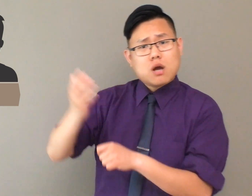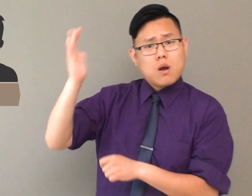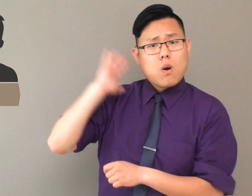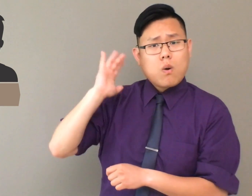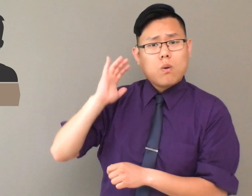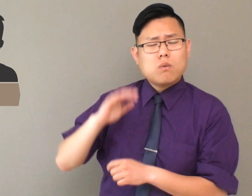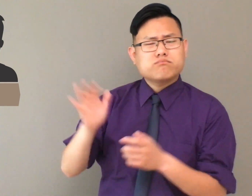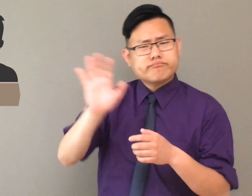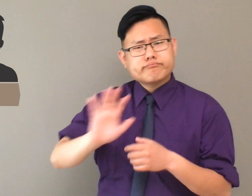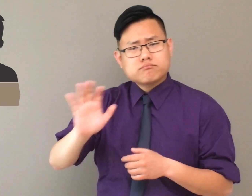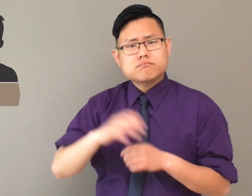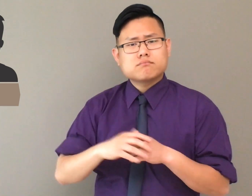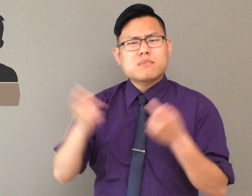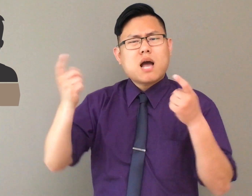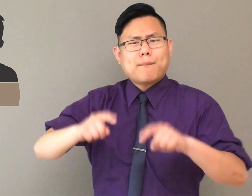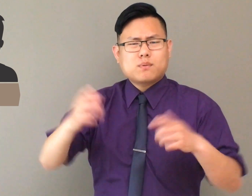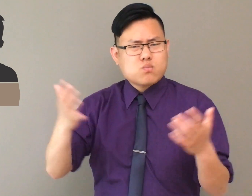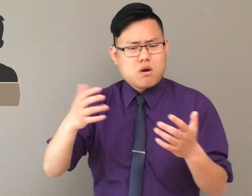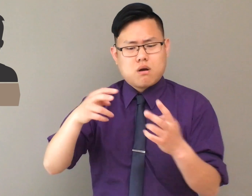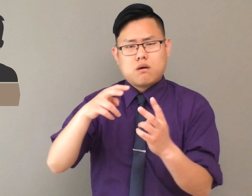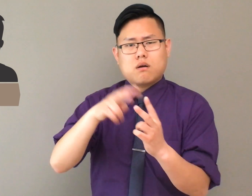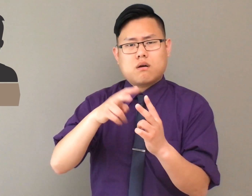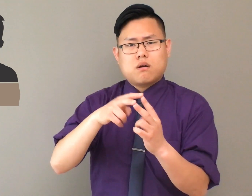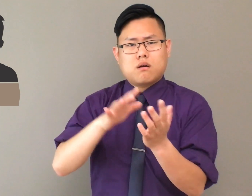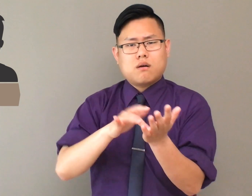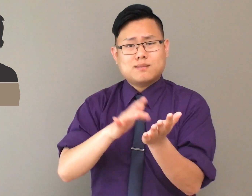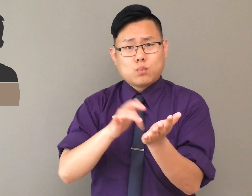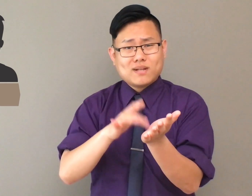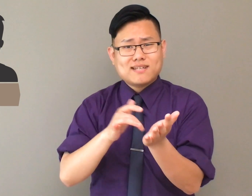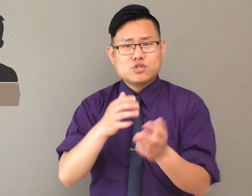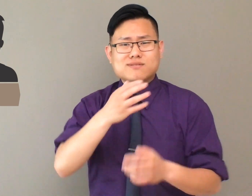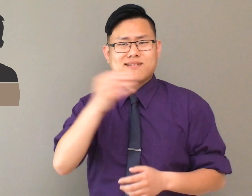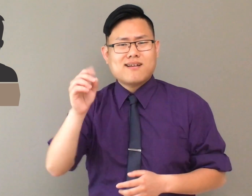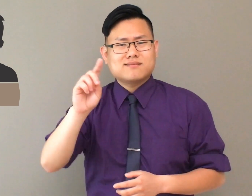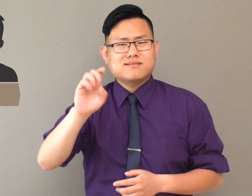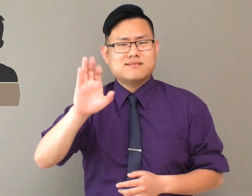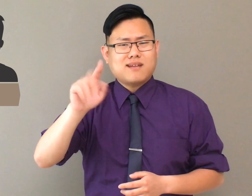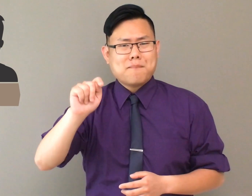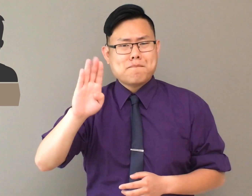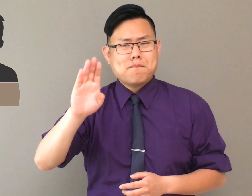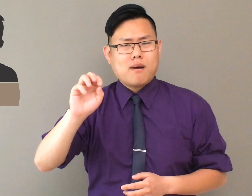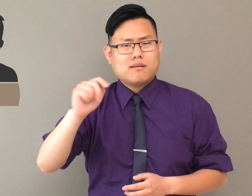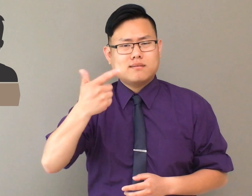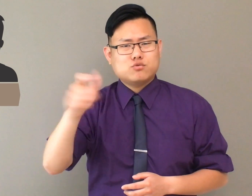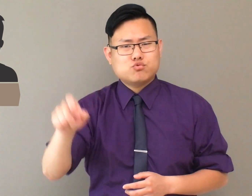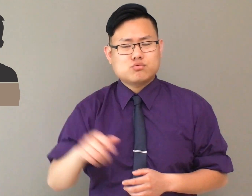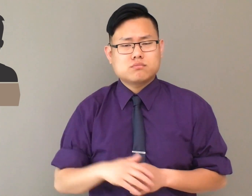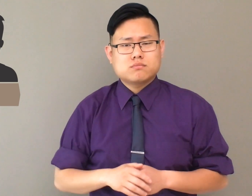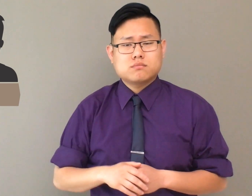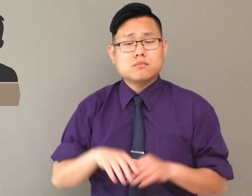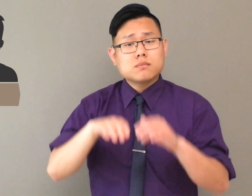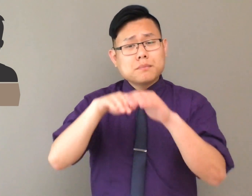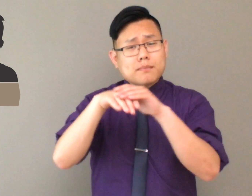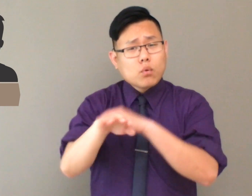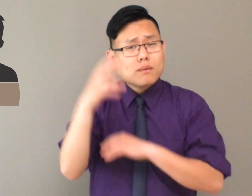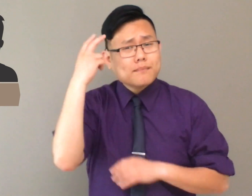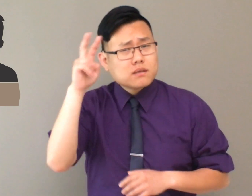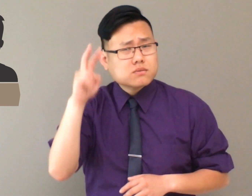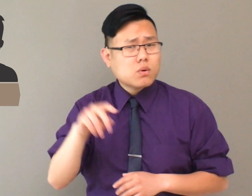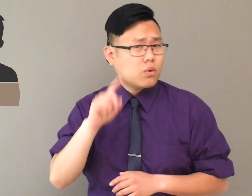with human trafficking seven years ago.